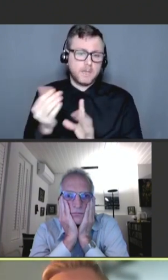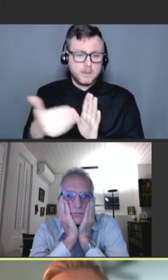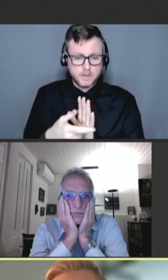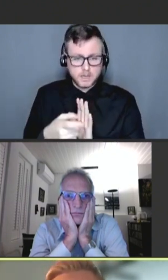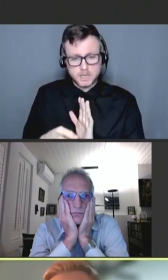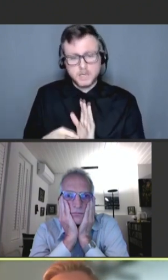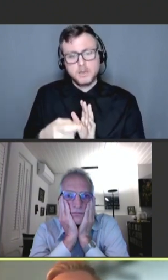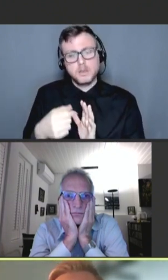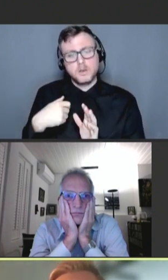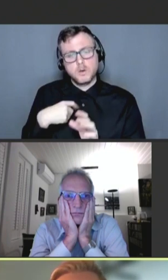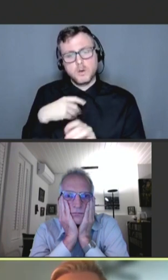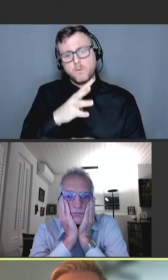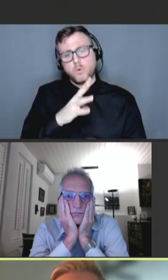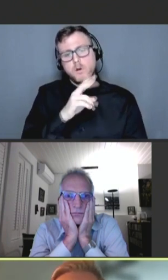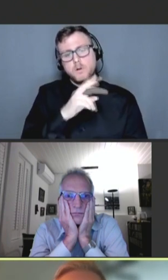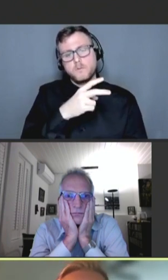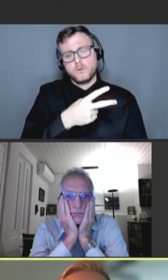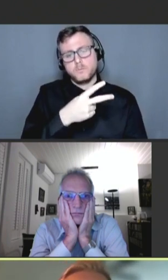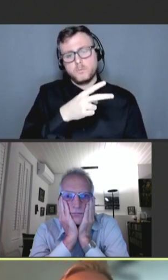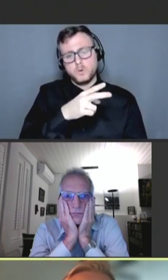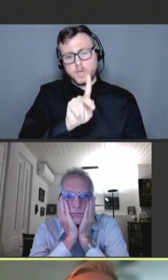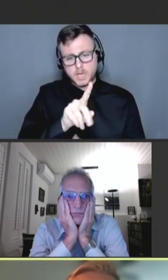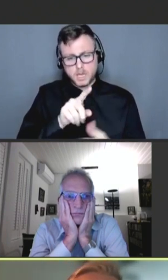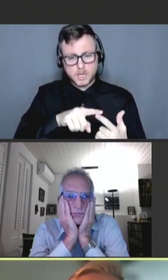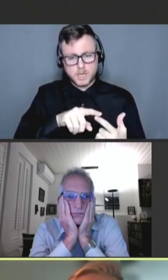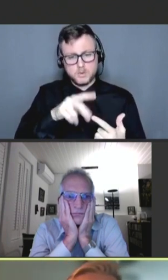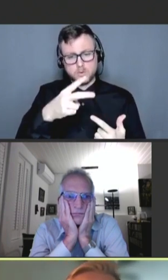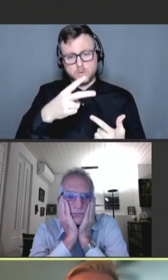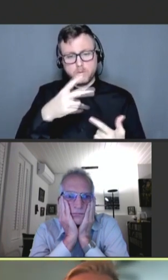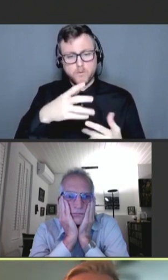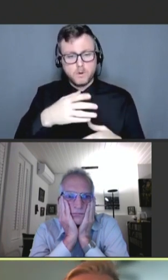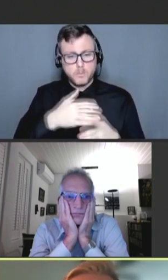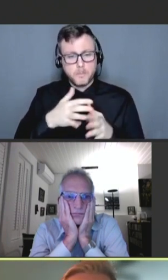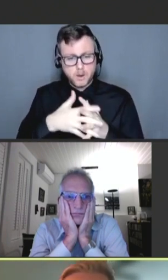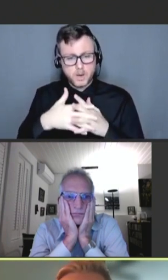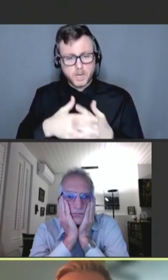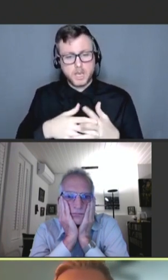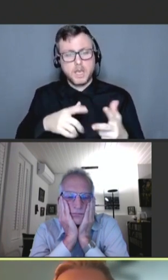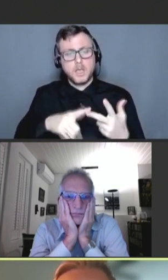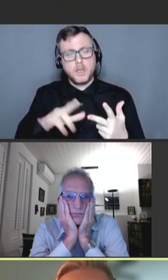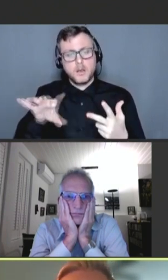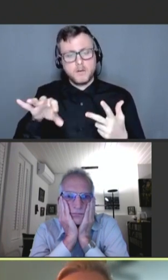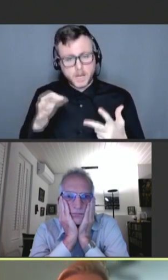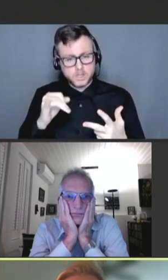we had two from the USA, one from France, Italy, Israel, Japan, and Switzerland. So,